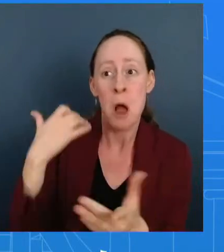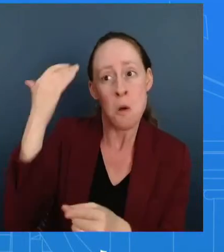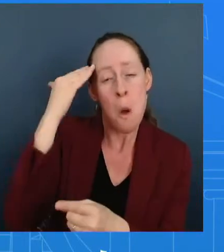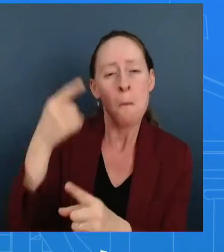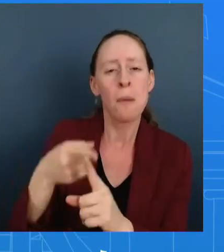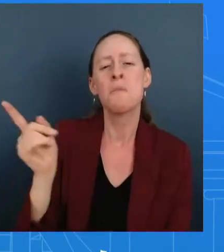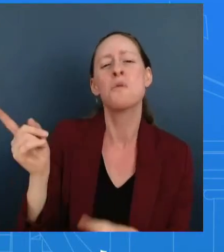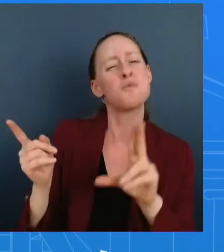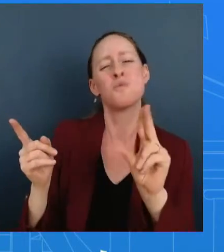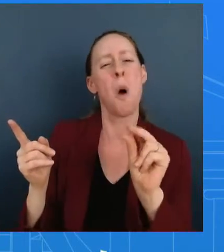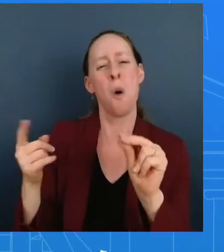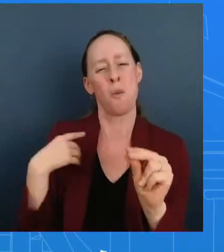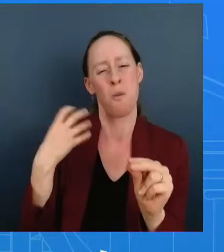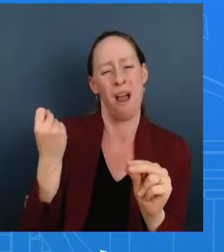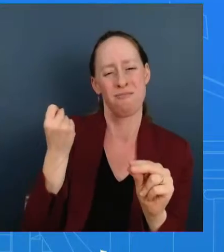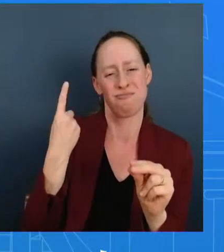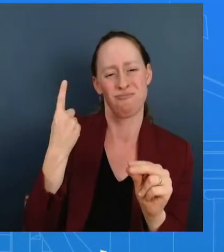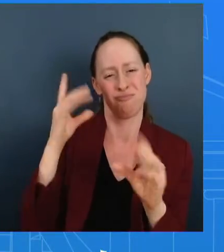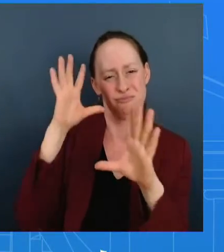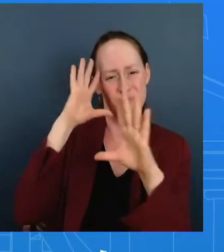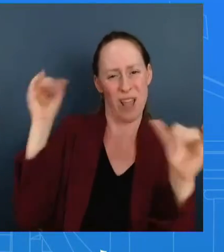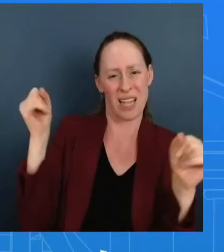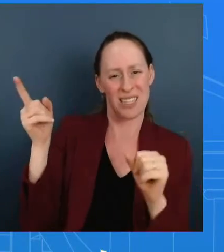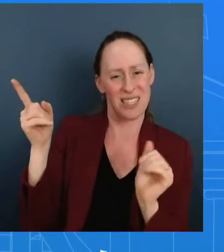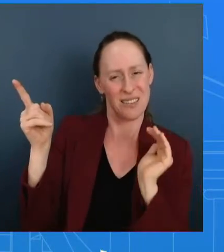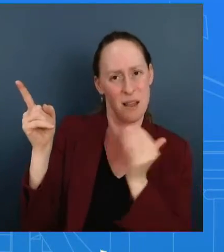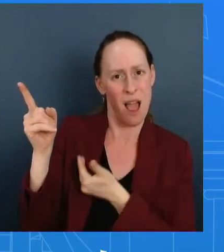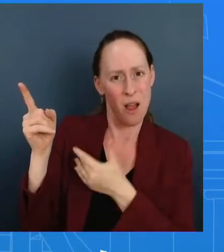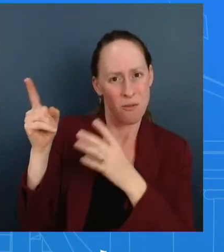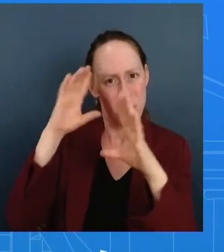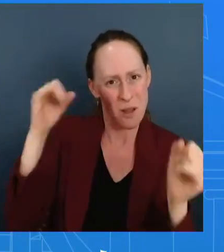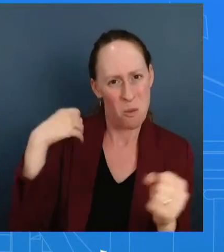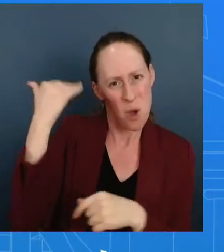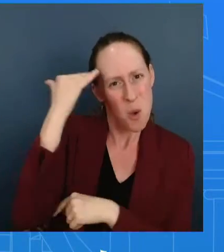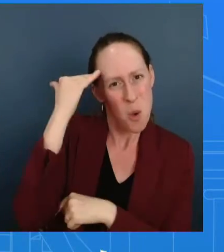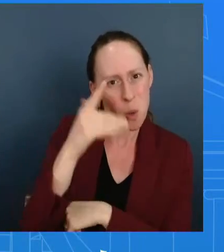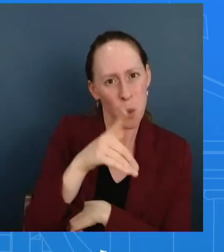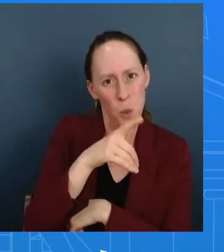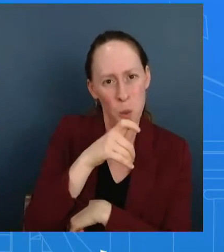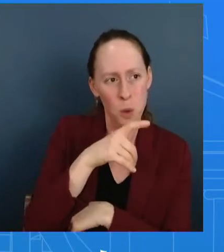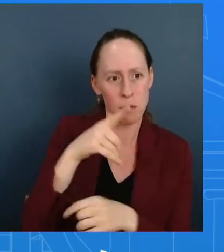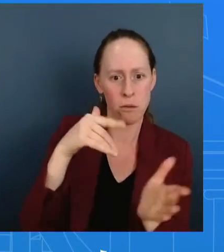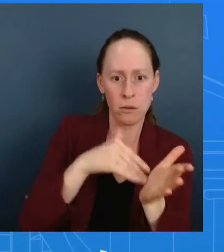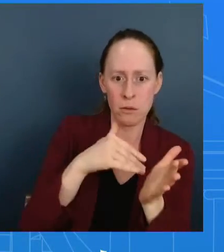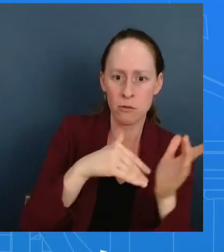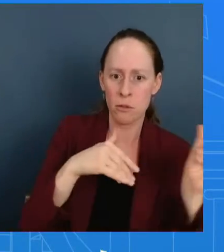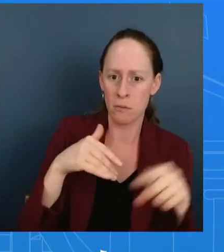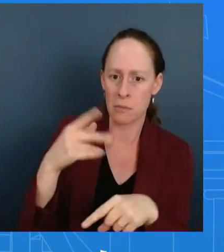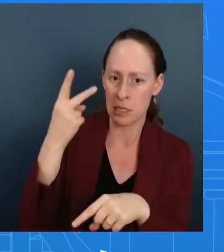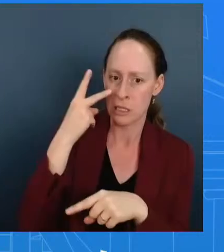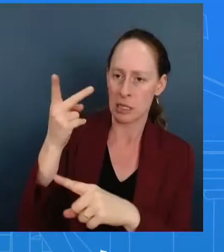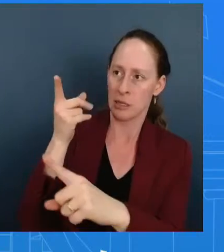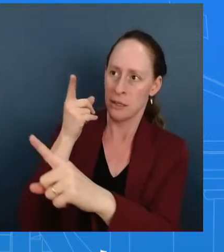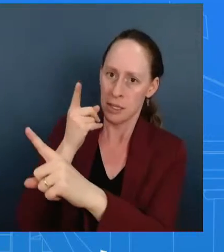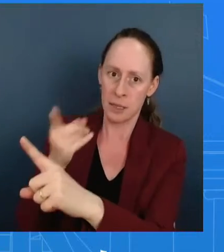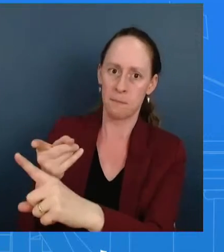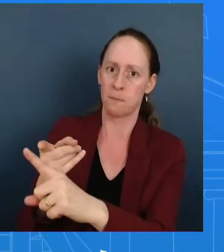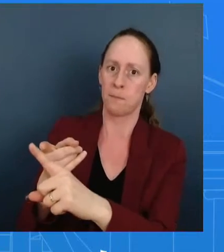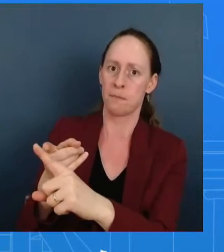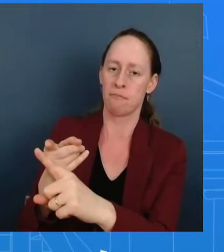that a physician with his specialty has come to the White House, gone to the residence clinic, and met with the president's physician, we feel like there is more to be said there.